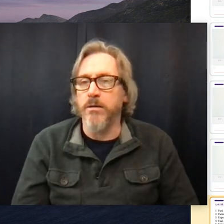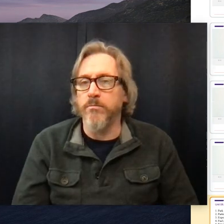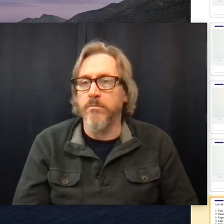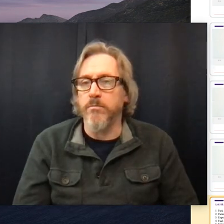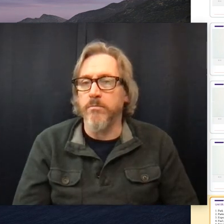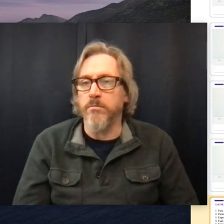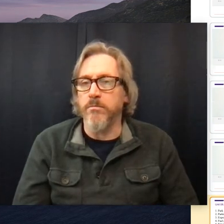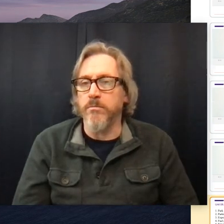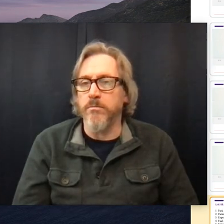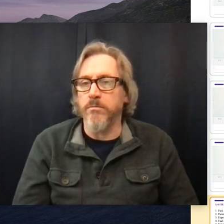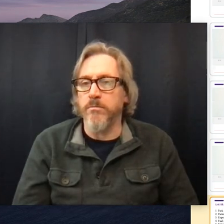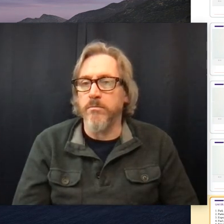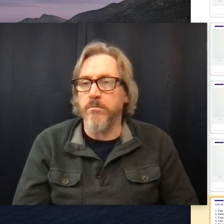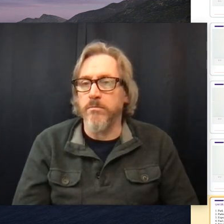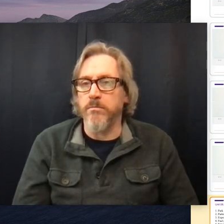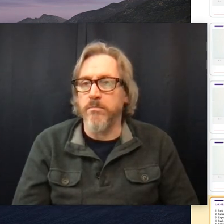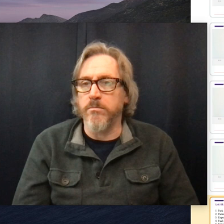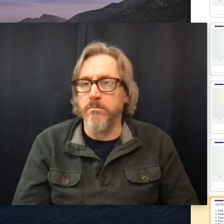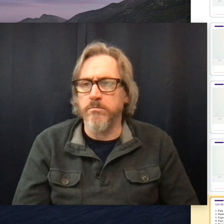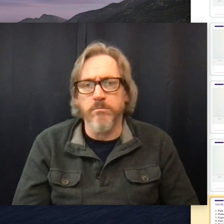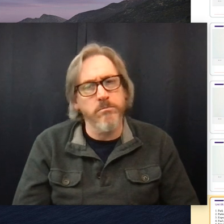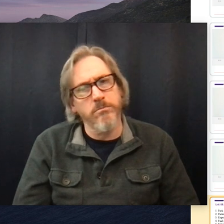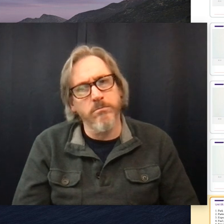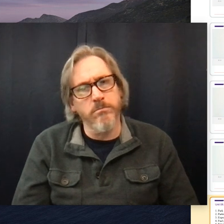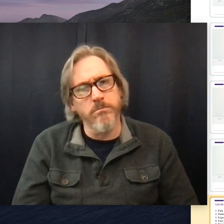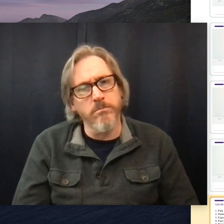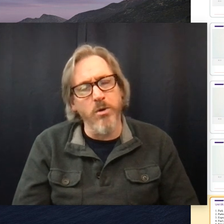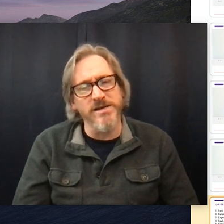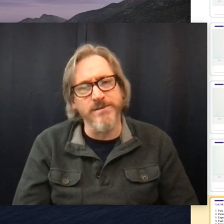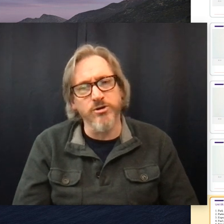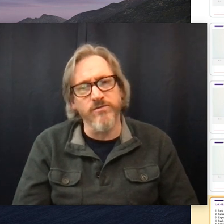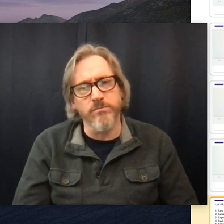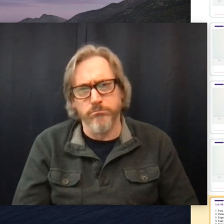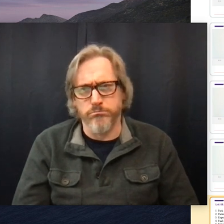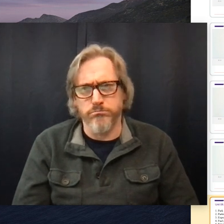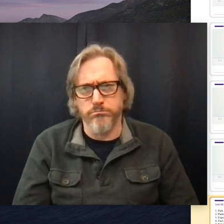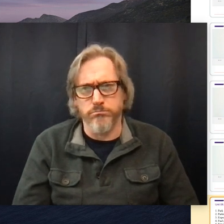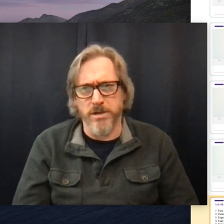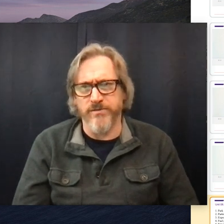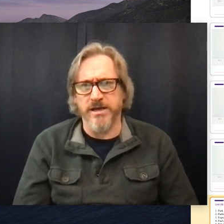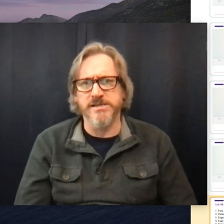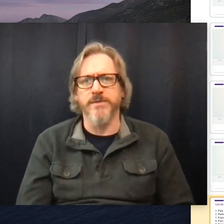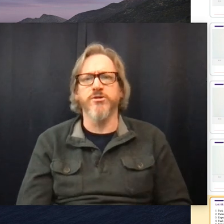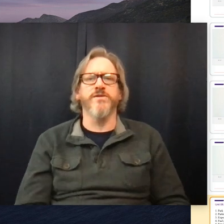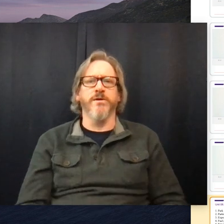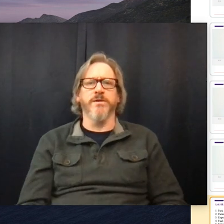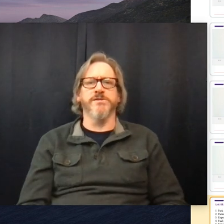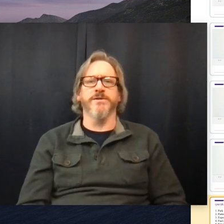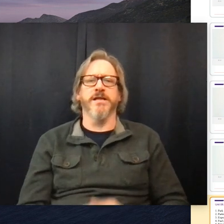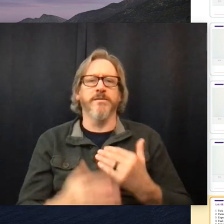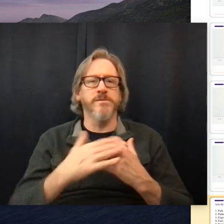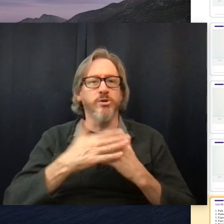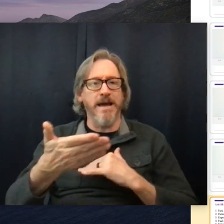um oh I skipped over I think I skipped over that when I was doing that so